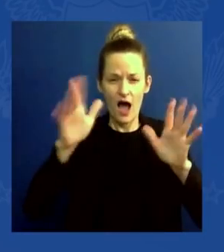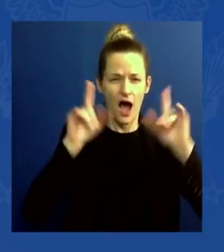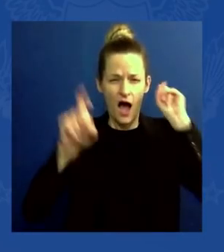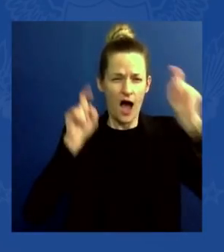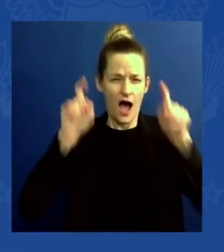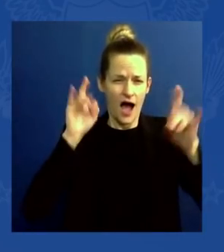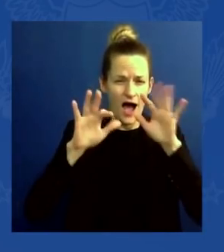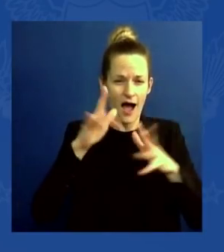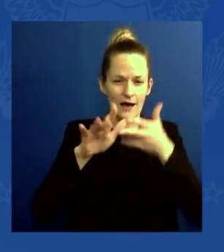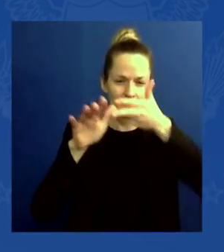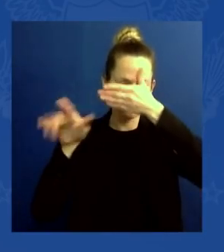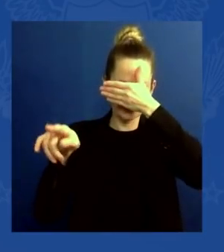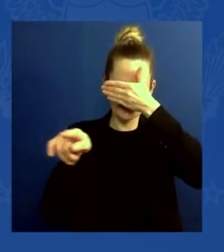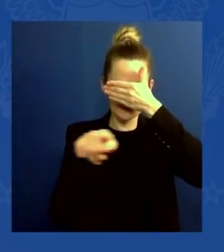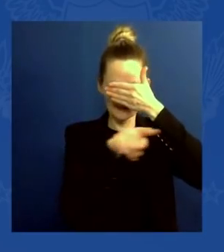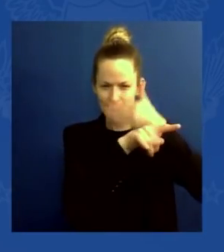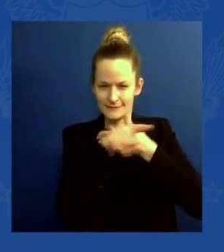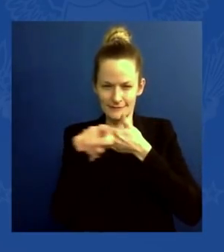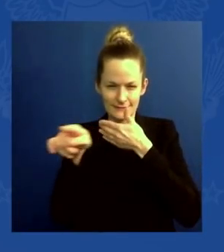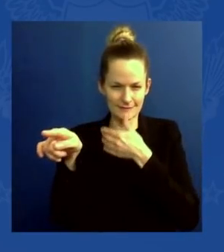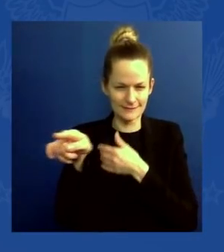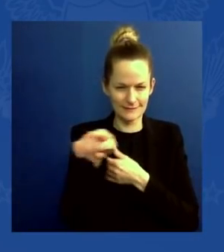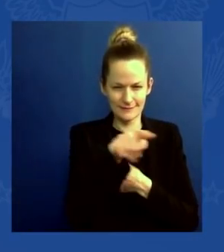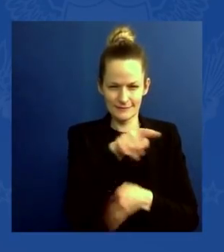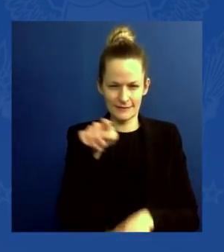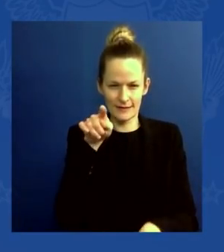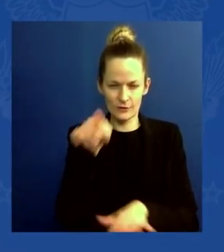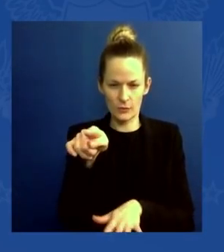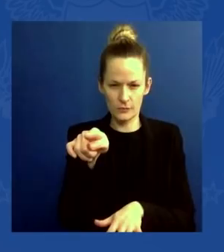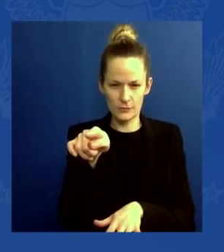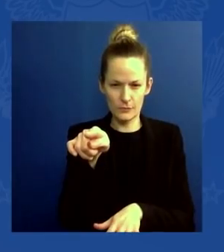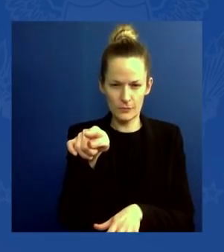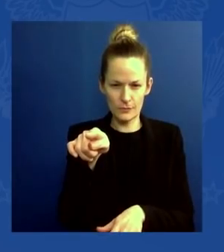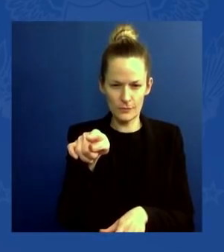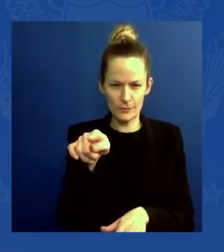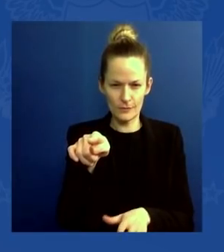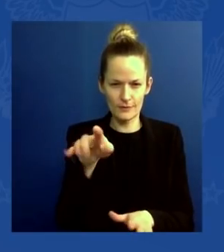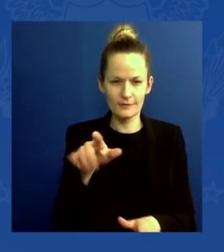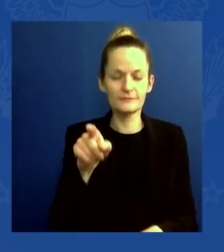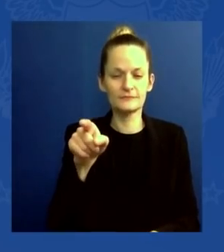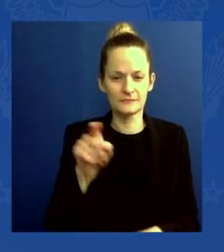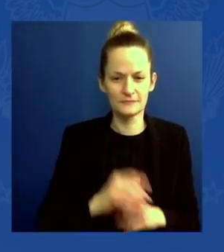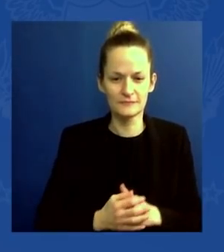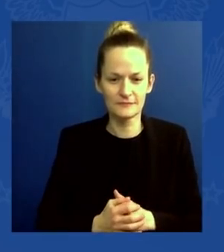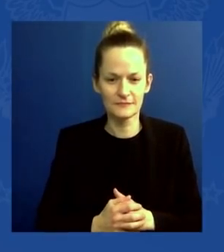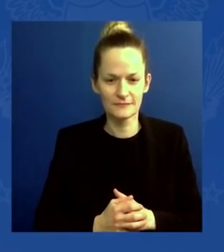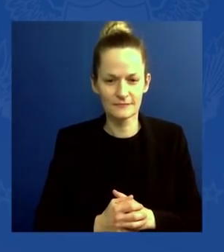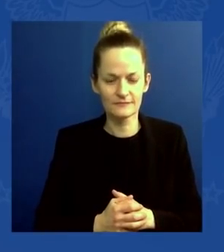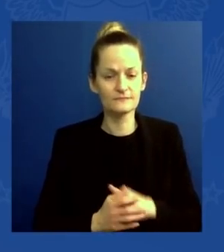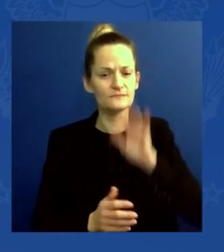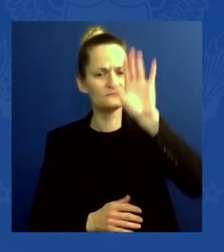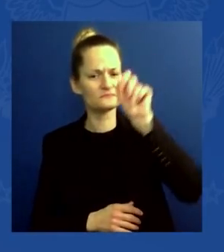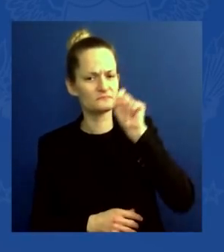The Press: Mr. President, Democratic Congresswoman Abigail Spanberger said of your presidency this week: "Nobody elected him to be FDR.